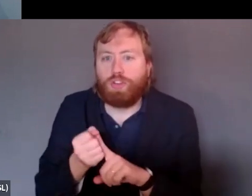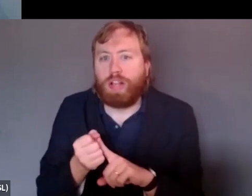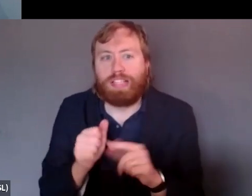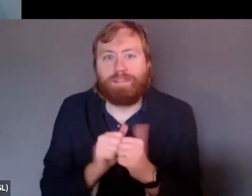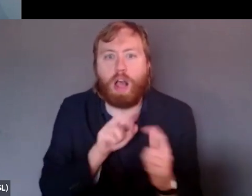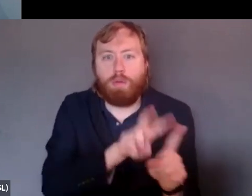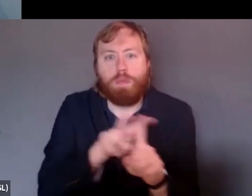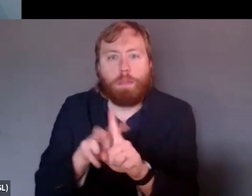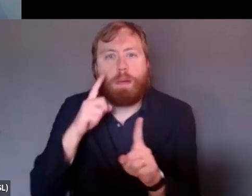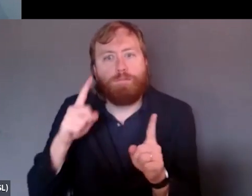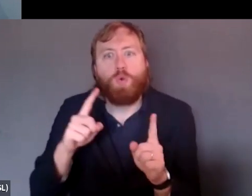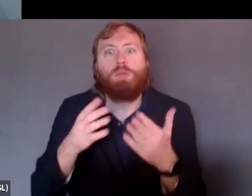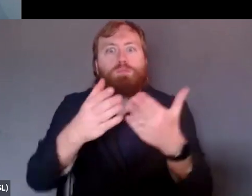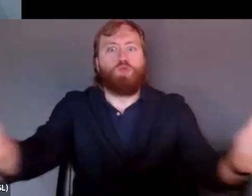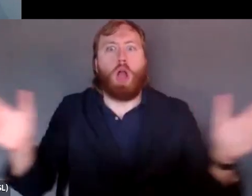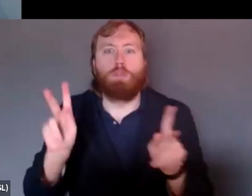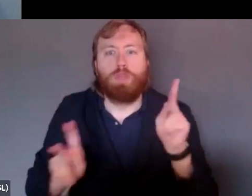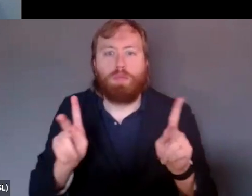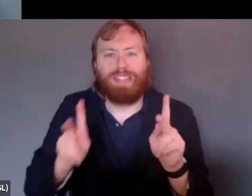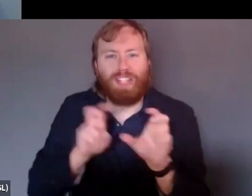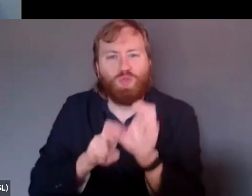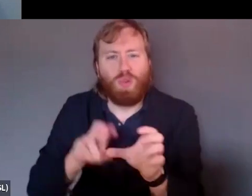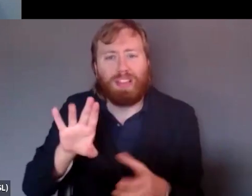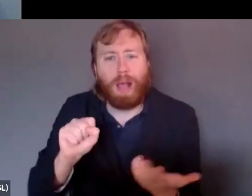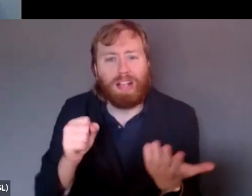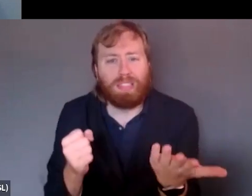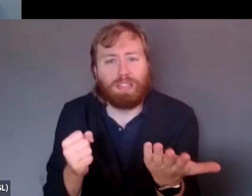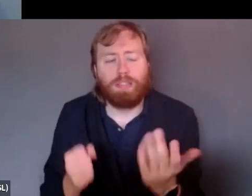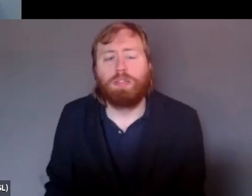Absolutely. I would say in general, on usability testing,